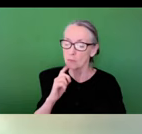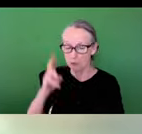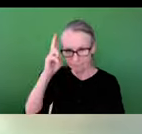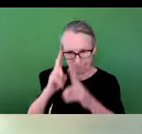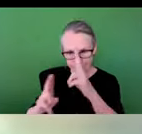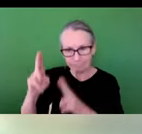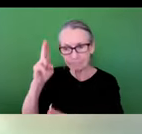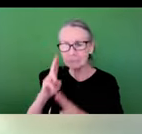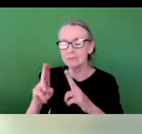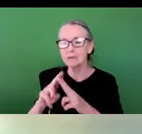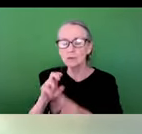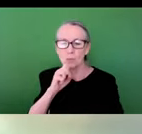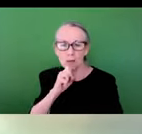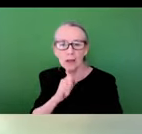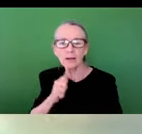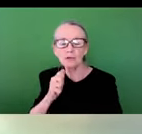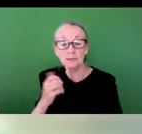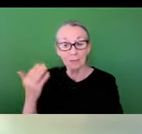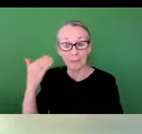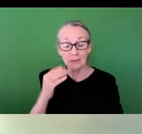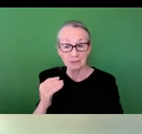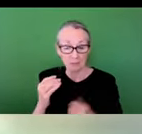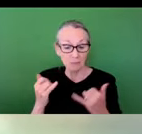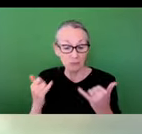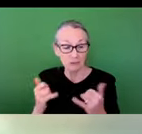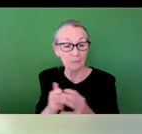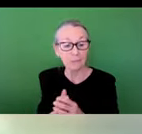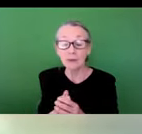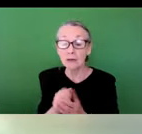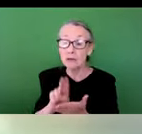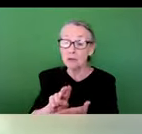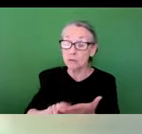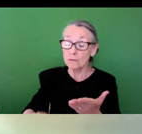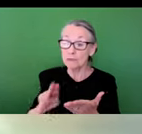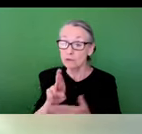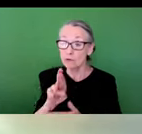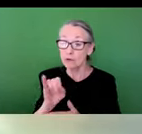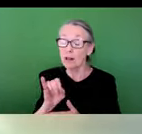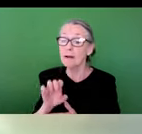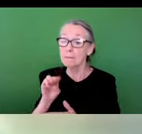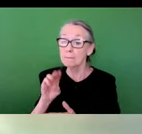past and present. The University of Rhode Island’s Metcalf Institute has been advancing informed and inclusive